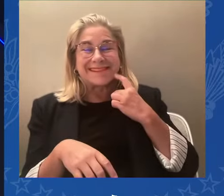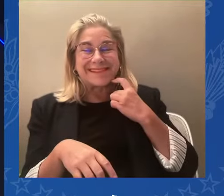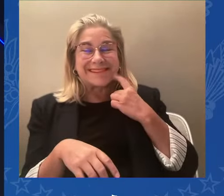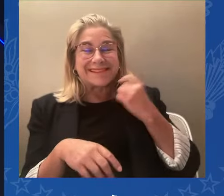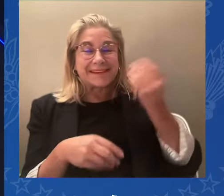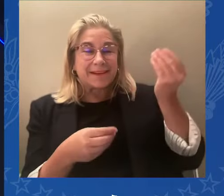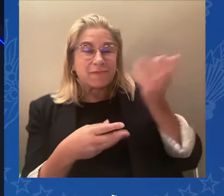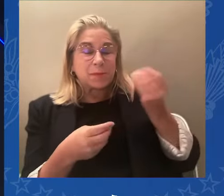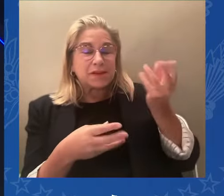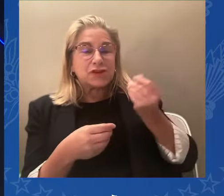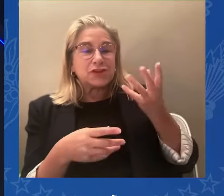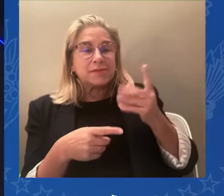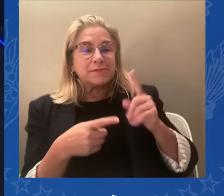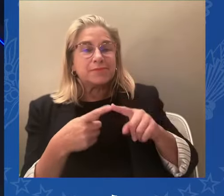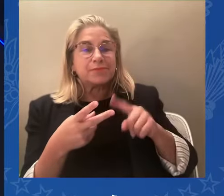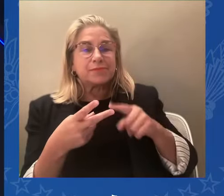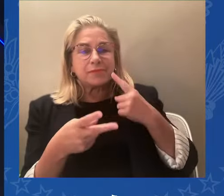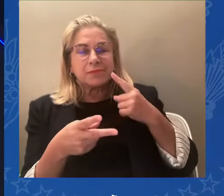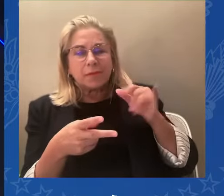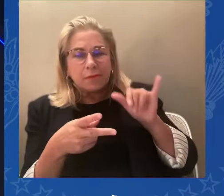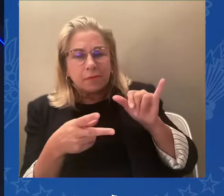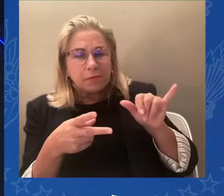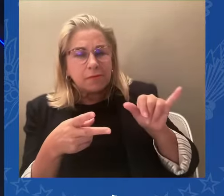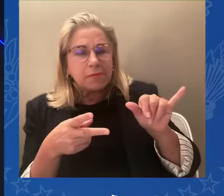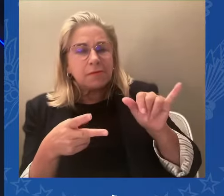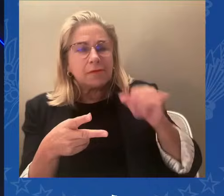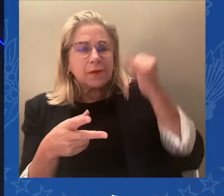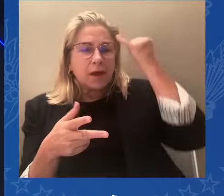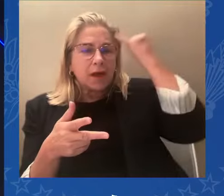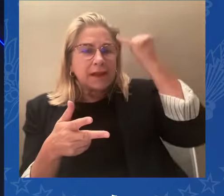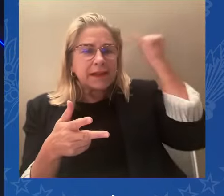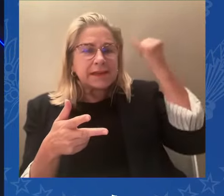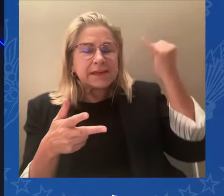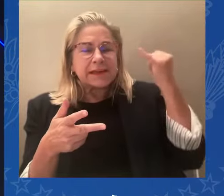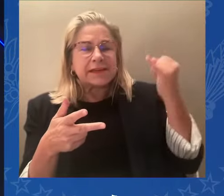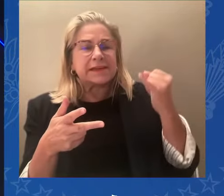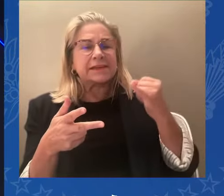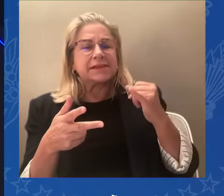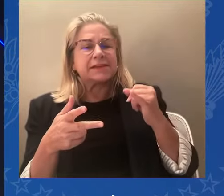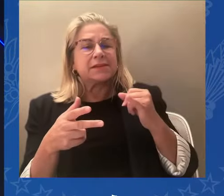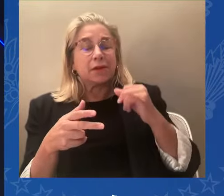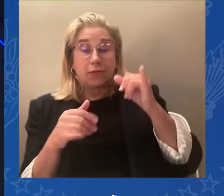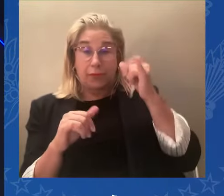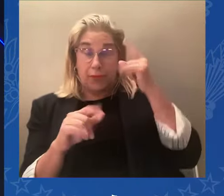and the shared goals of winning together and share it with our neighbors, our friends,